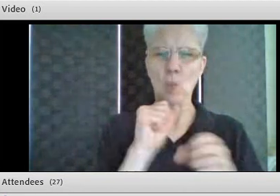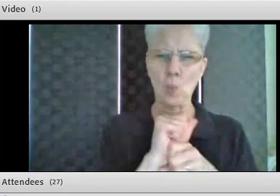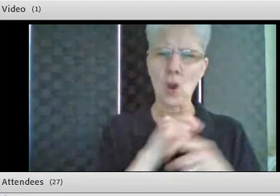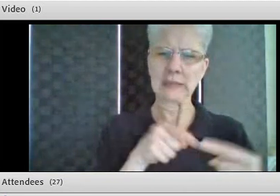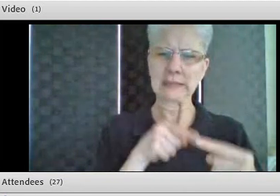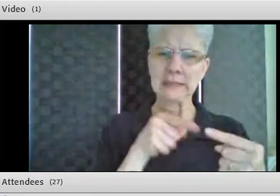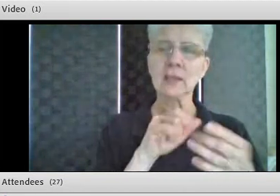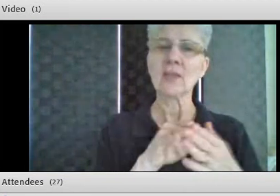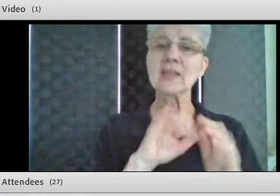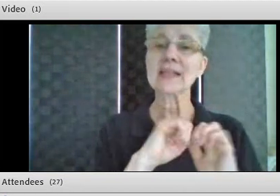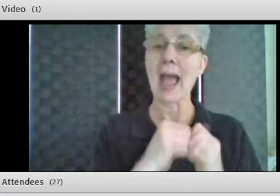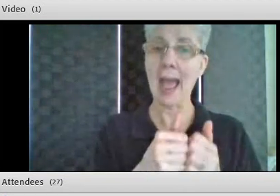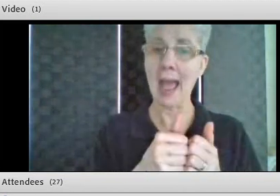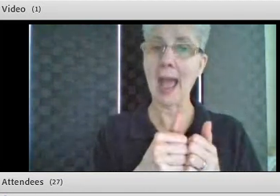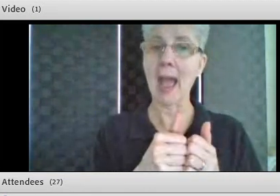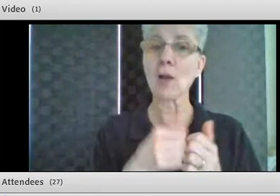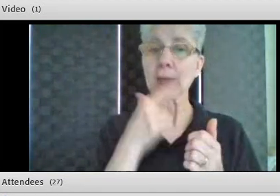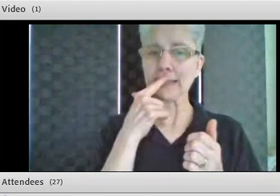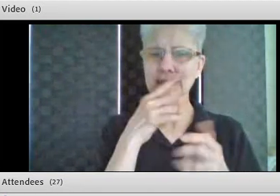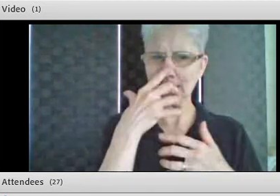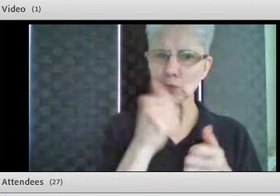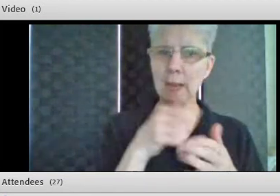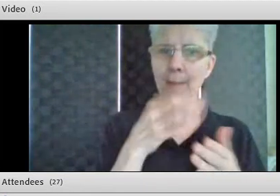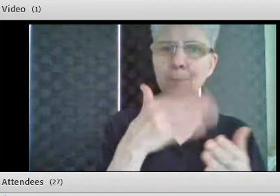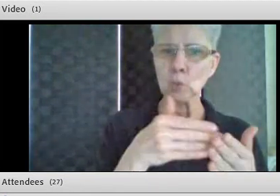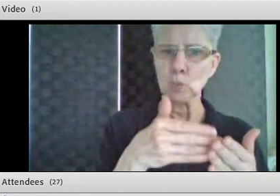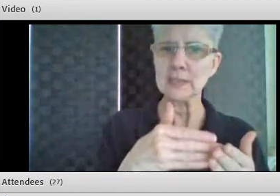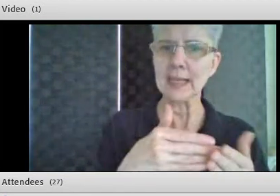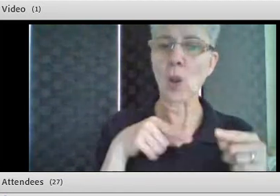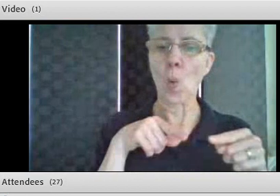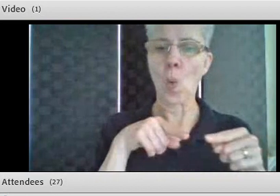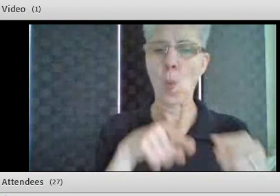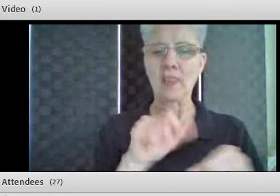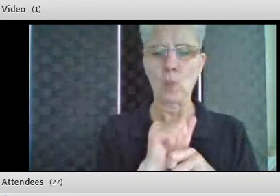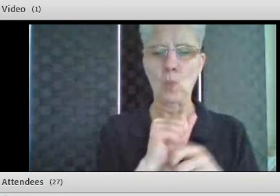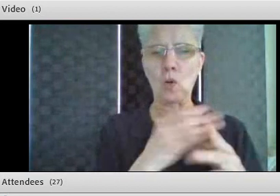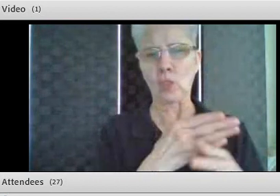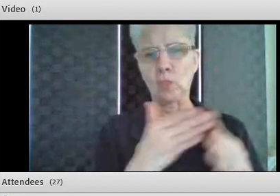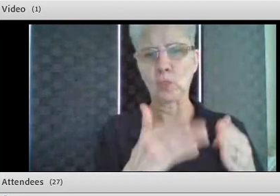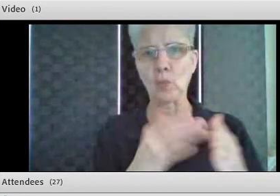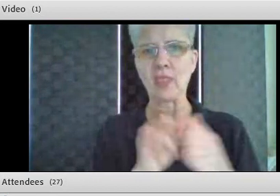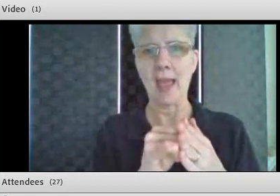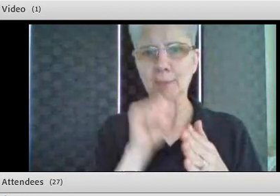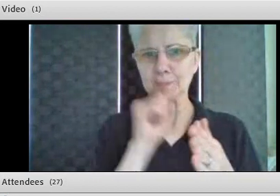after they get through the beginner stage, and the instant gratification is gone, and they really, really, really have to work,